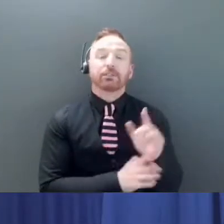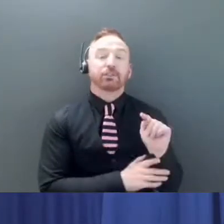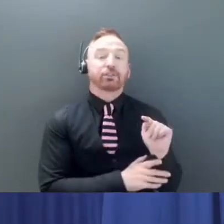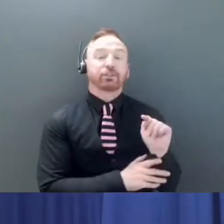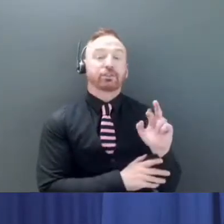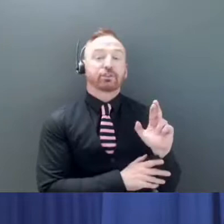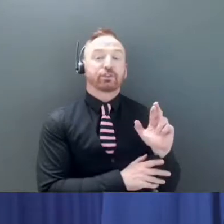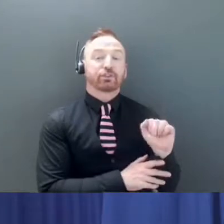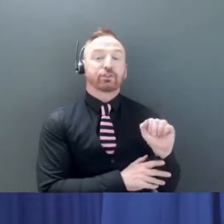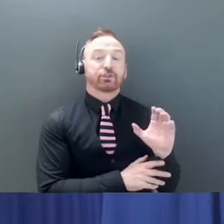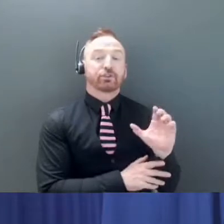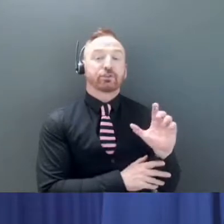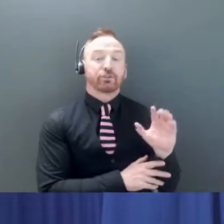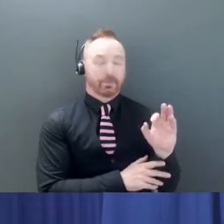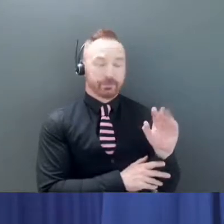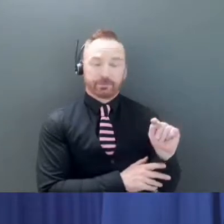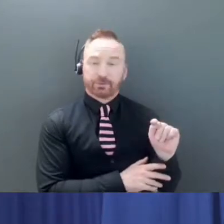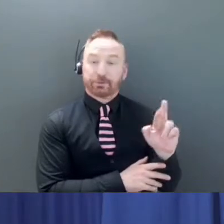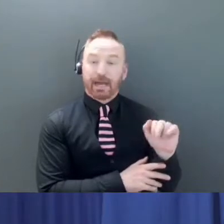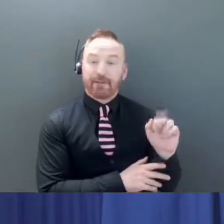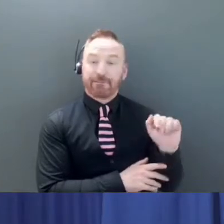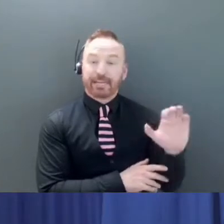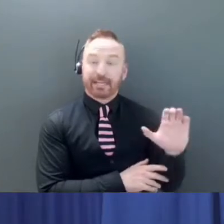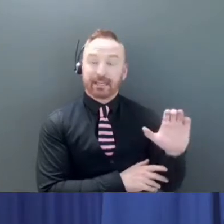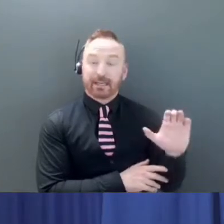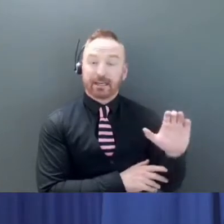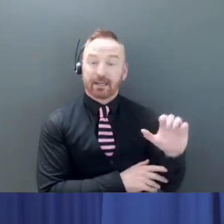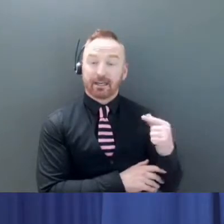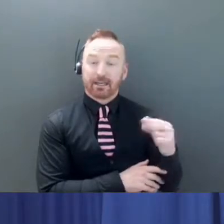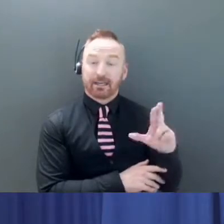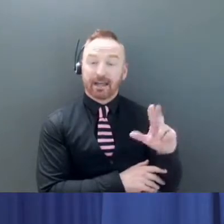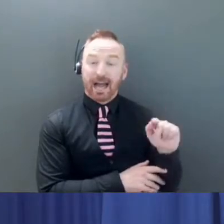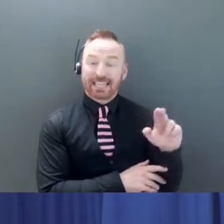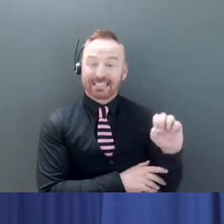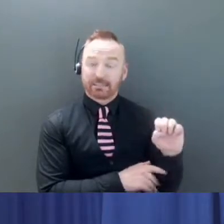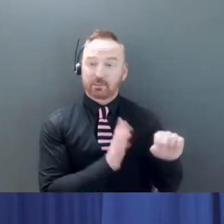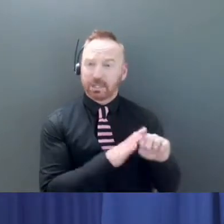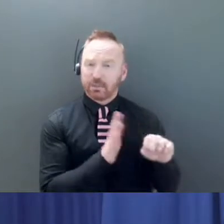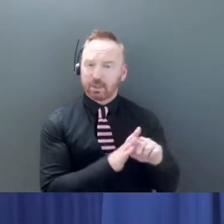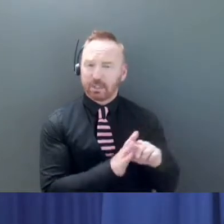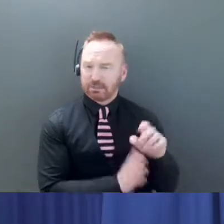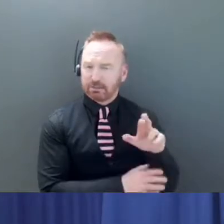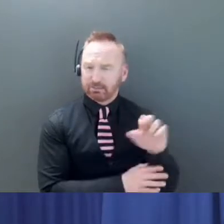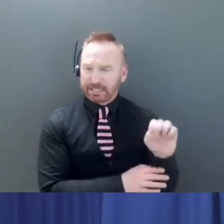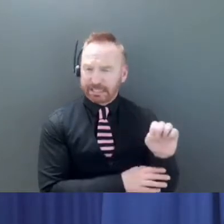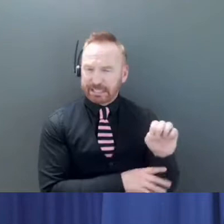that simple runny nose, I do advise keeping your child at home at least for a day and stay